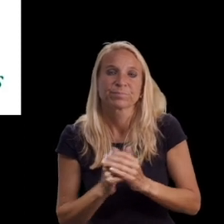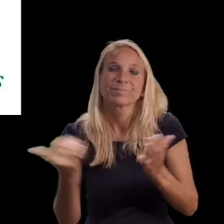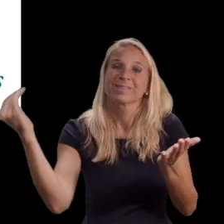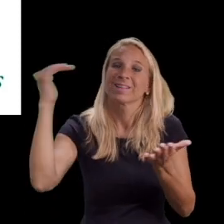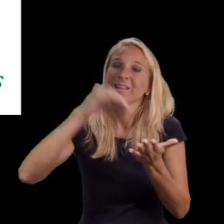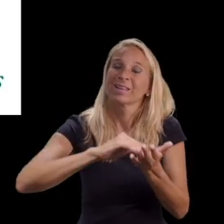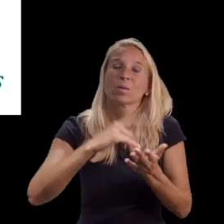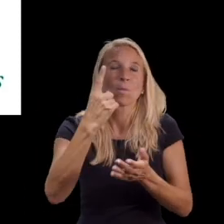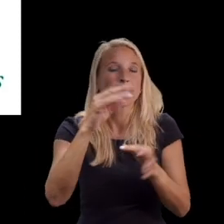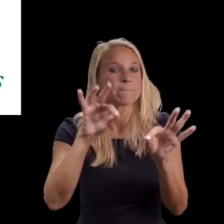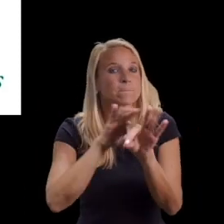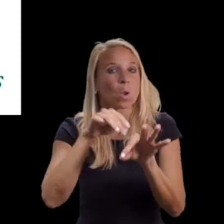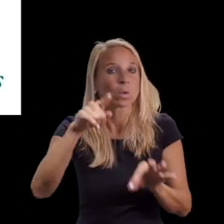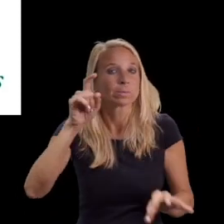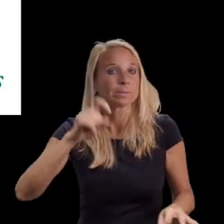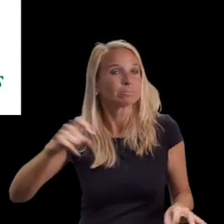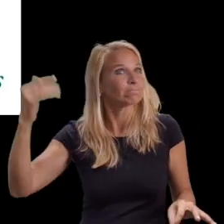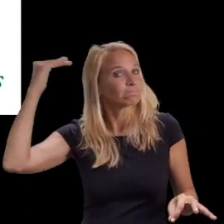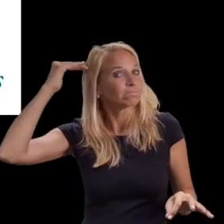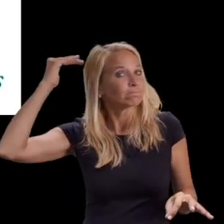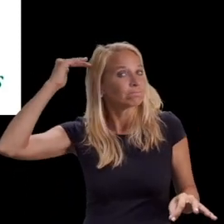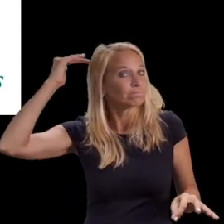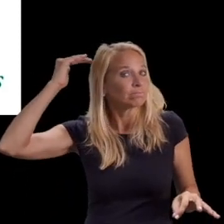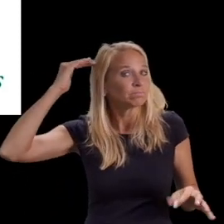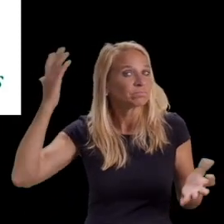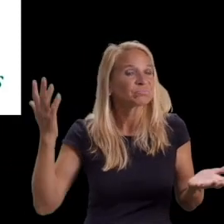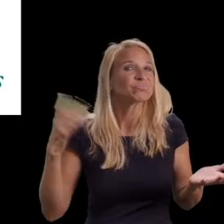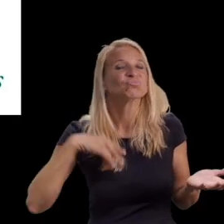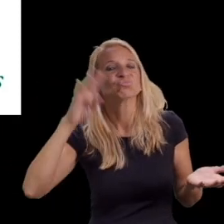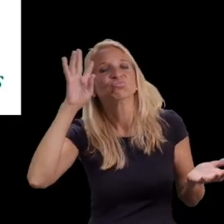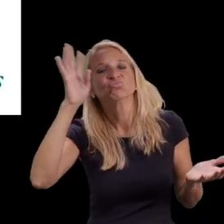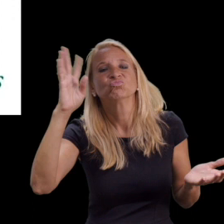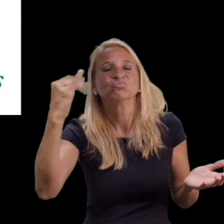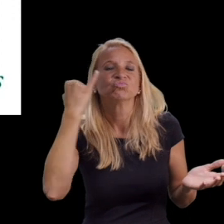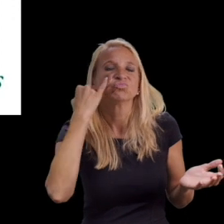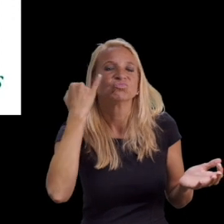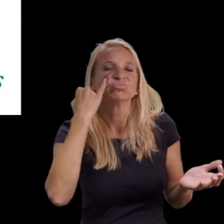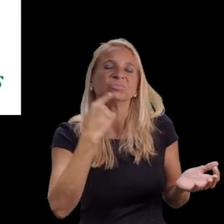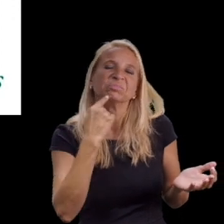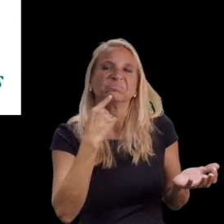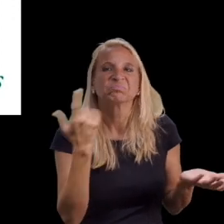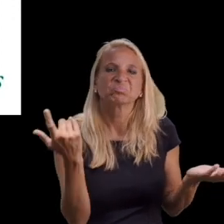Again, one thing to be cognizant or aware of is you still,